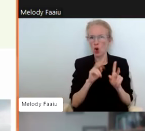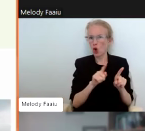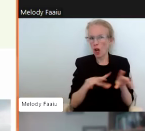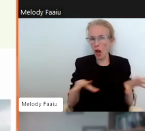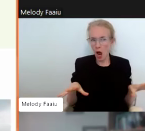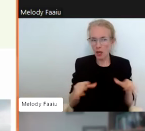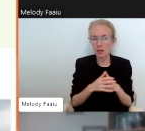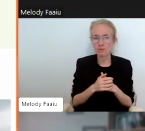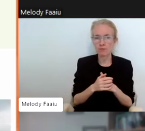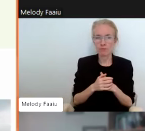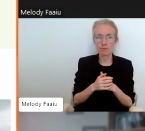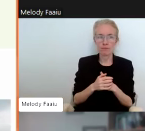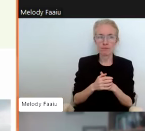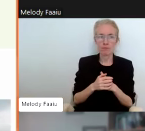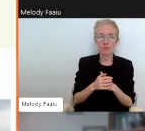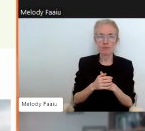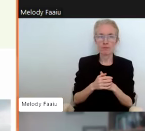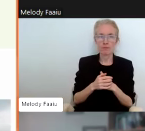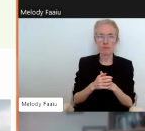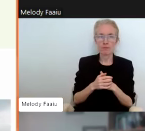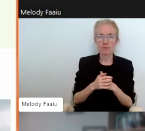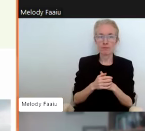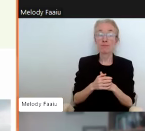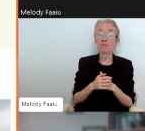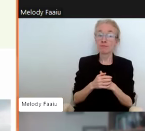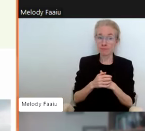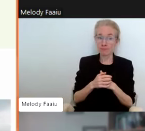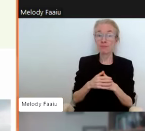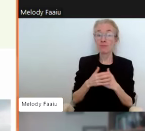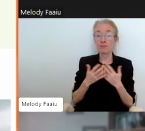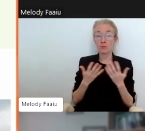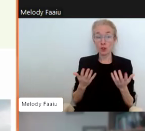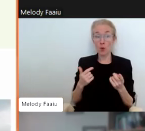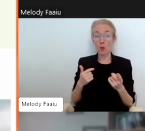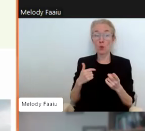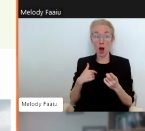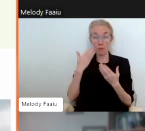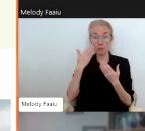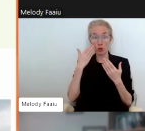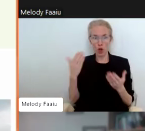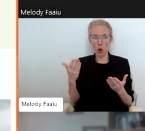and now the design guide Masterplanning For Universal Design is part of